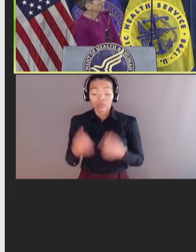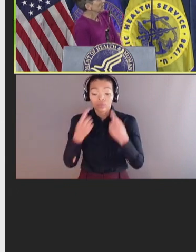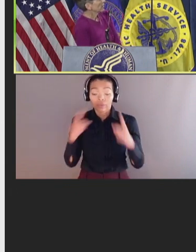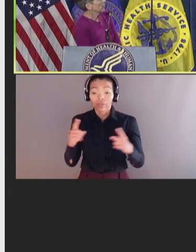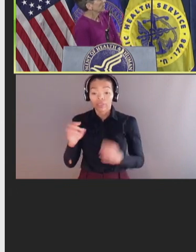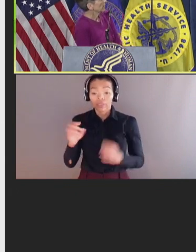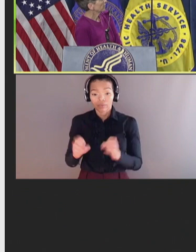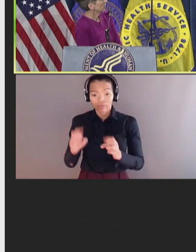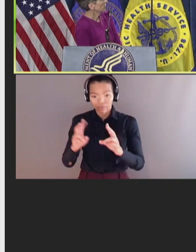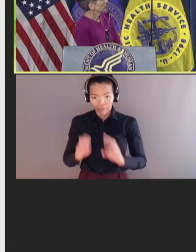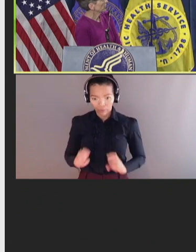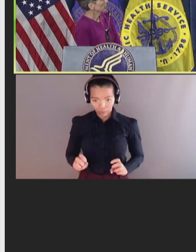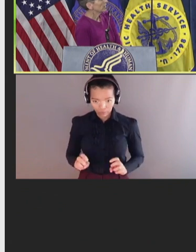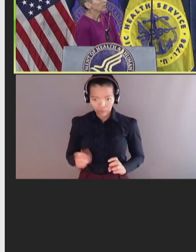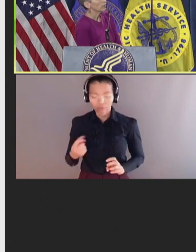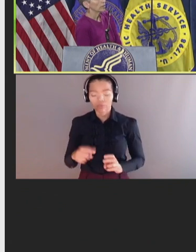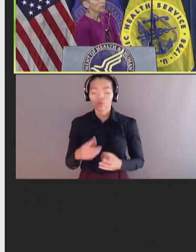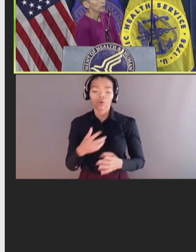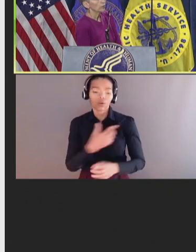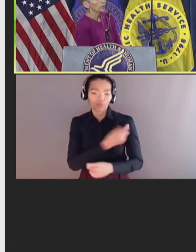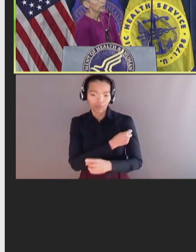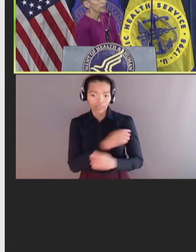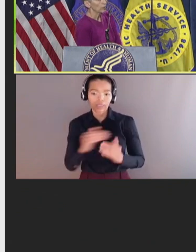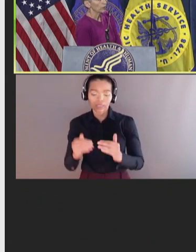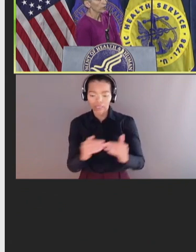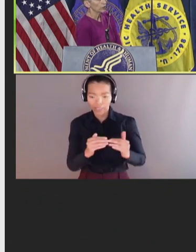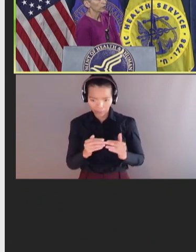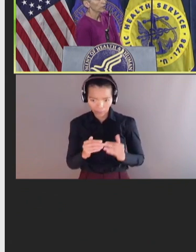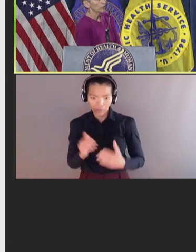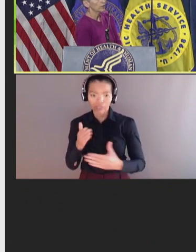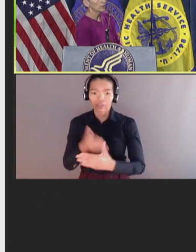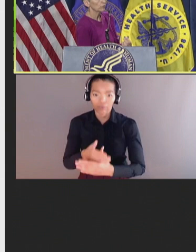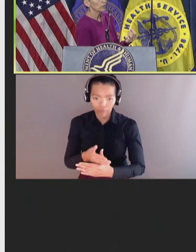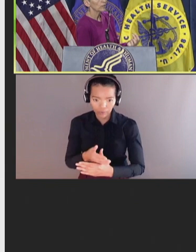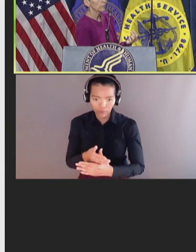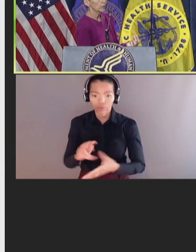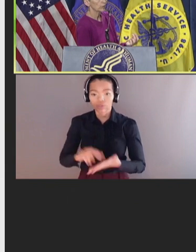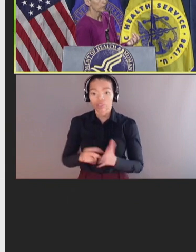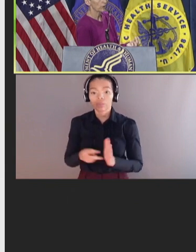equity interventions integrate community knowledge. This is a really important part